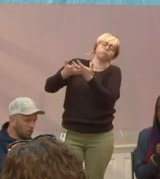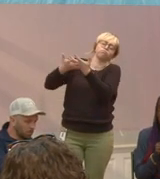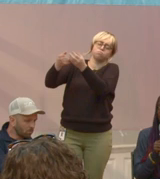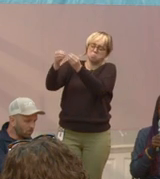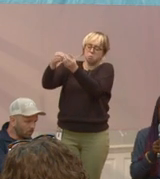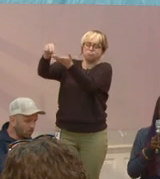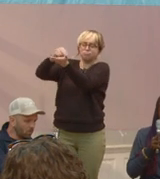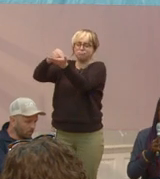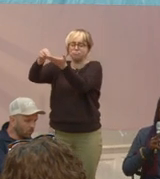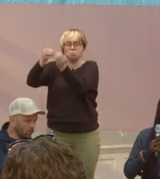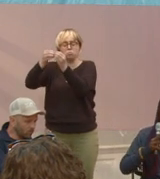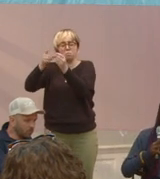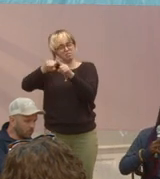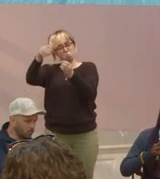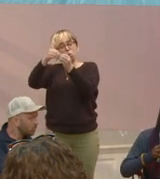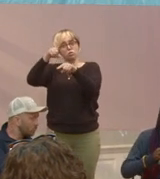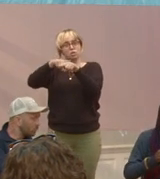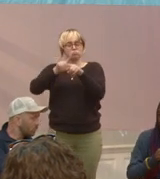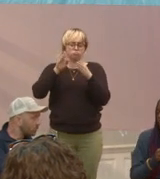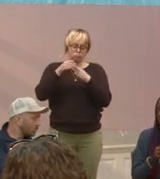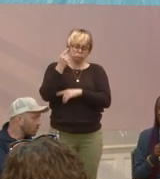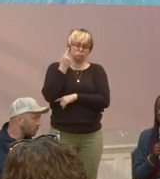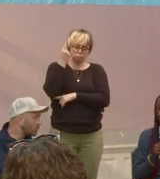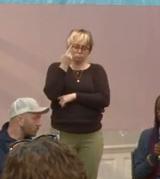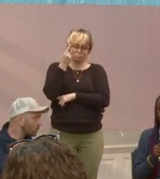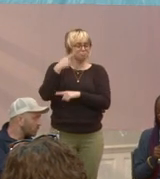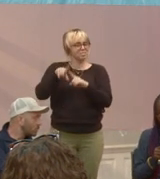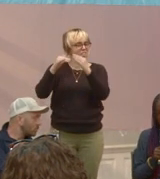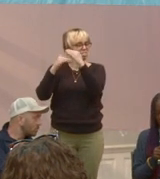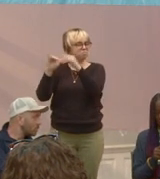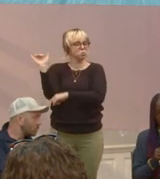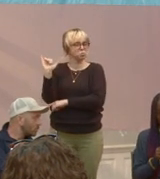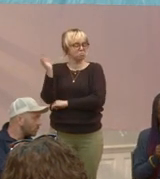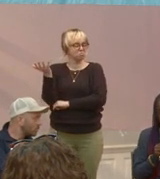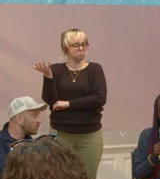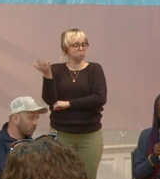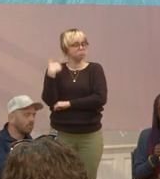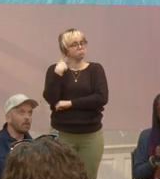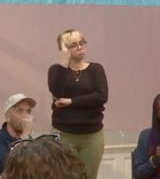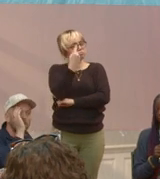spent to be learned, like actually it is, there is an enclosure here as well. And so I do wonder when what is the